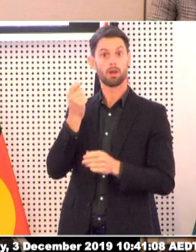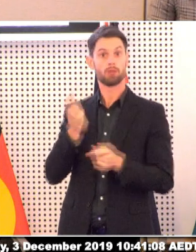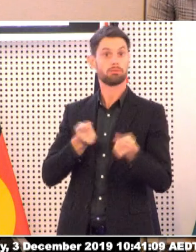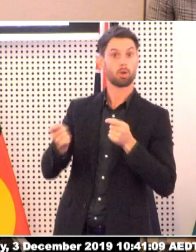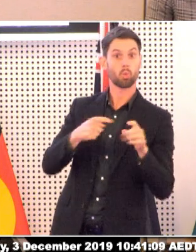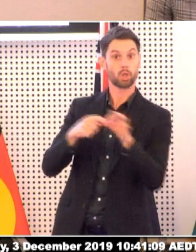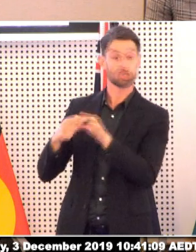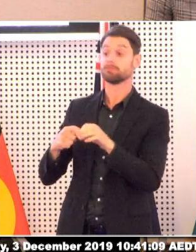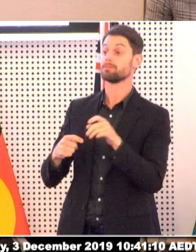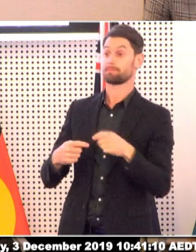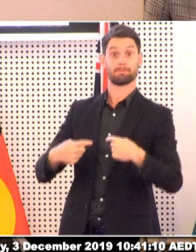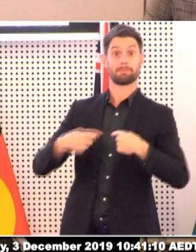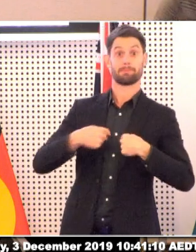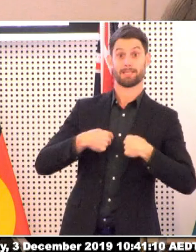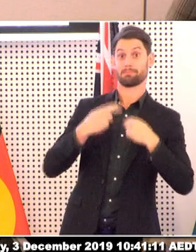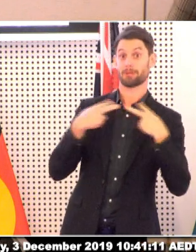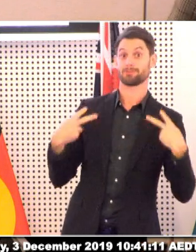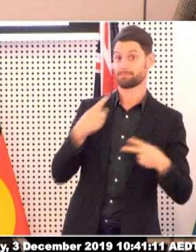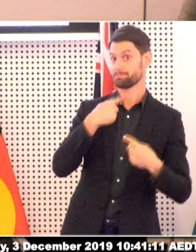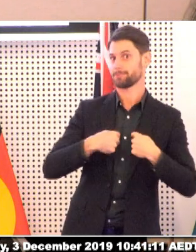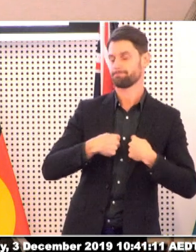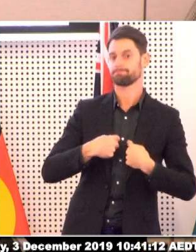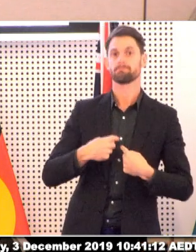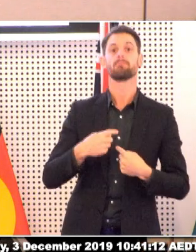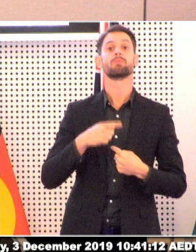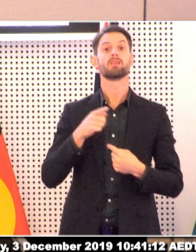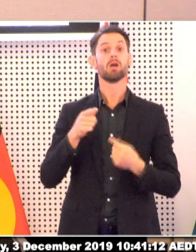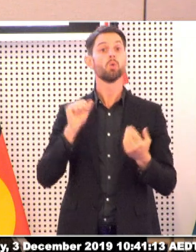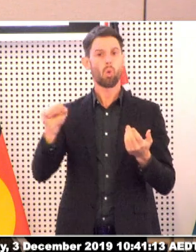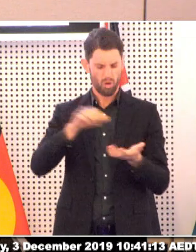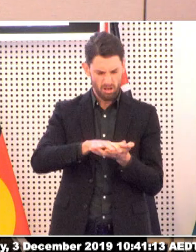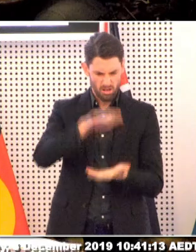Commissioners, a copy of the statement is at tab 41 in the bundle.